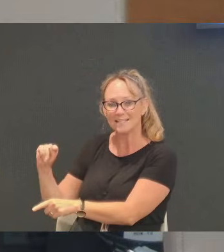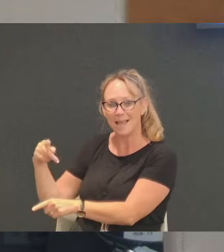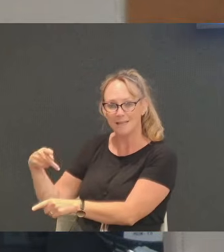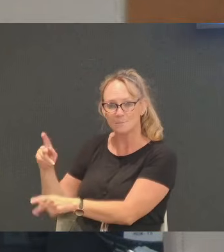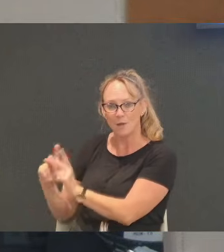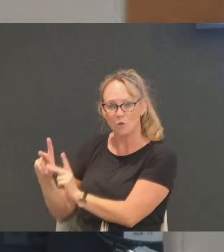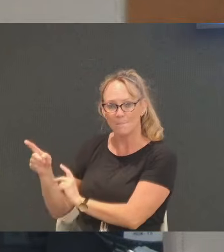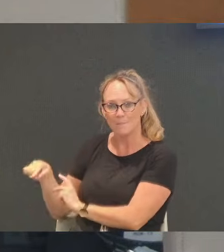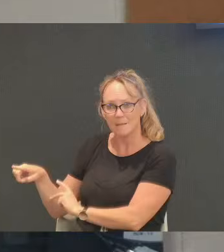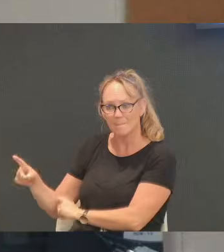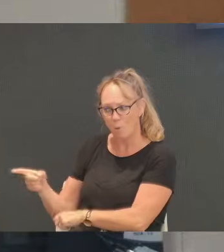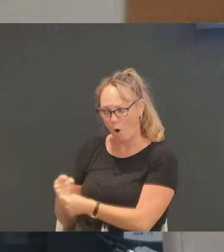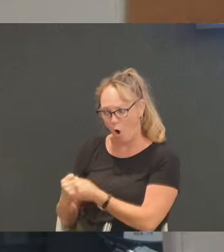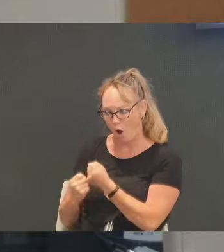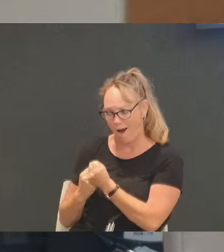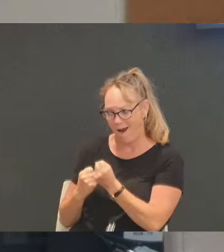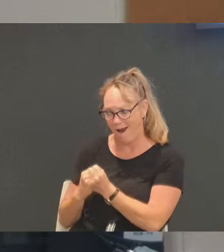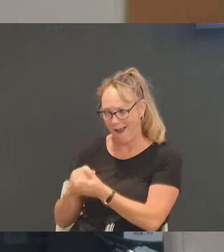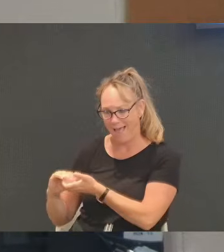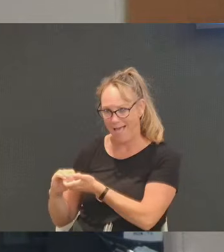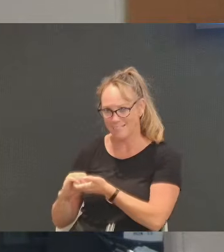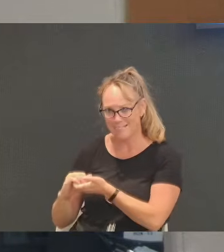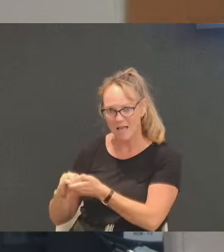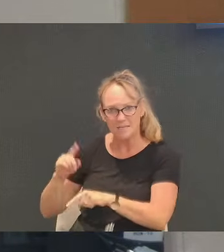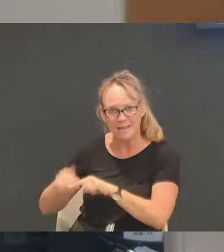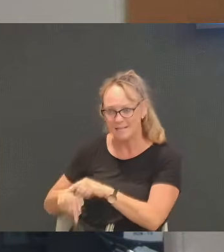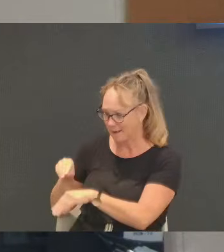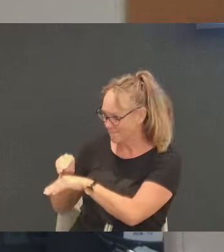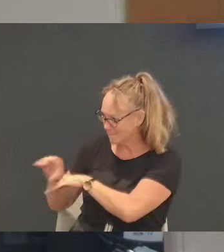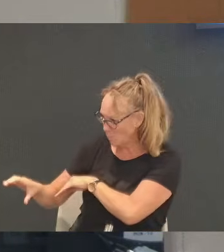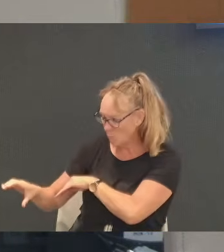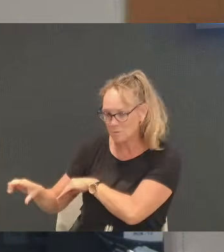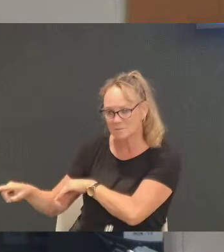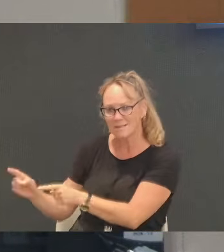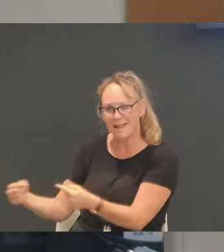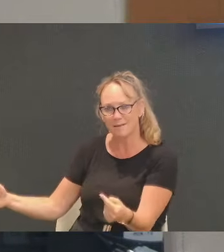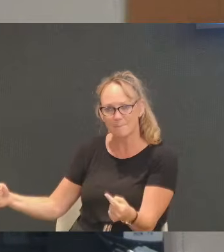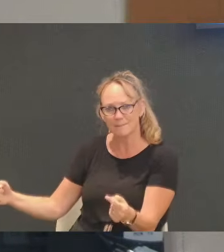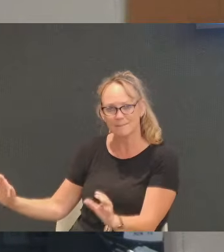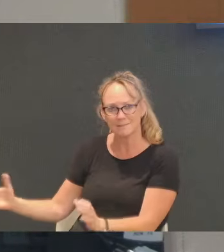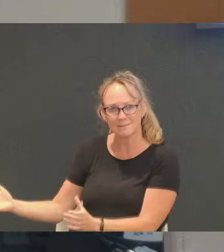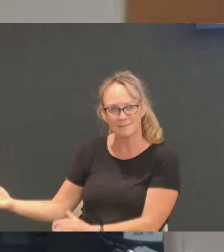I'm also hearing how do we balance between homeowners right now who can barely hold